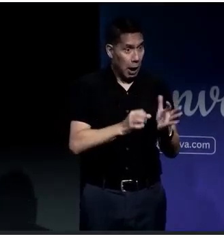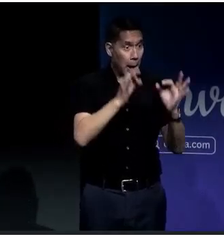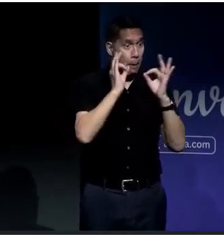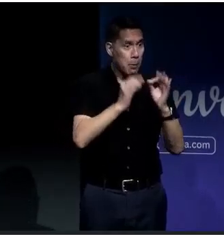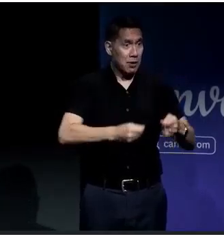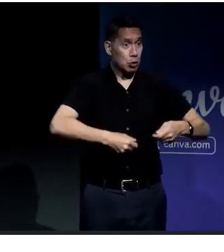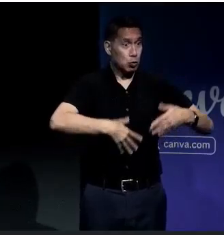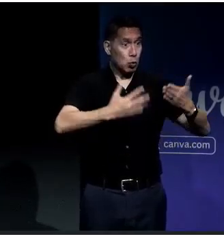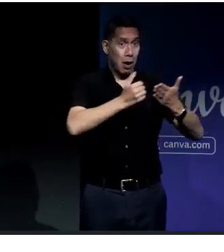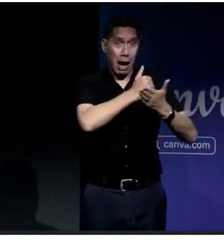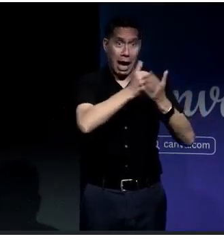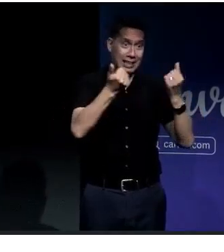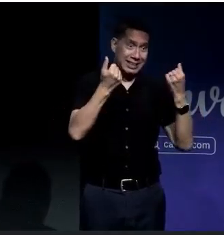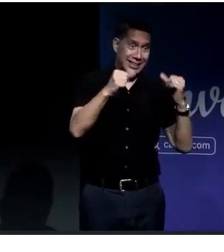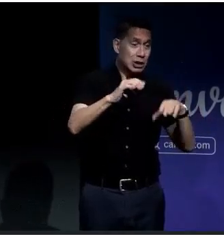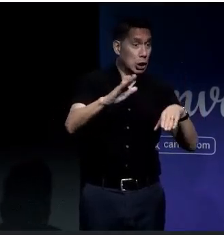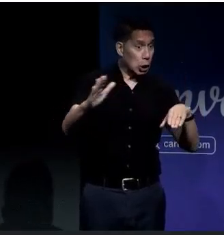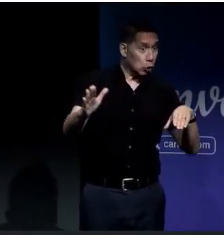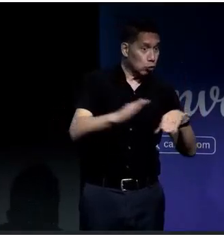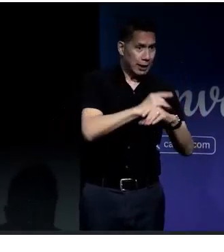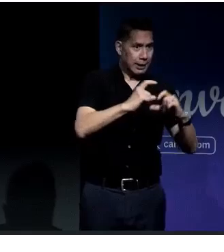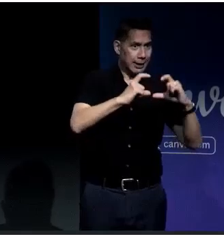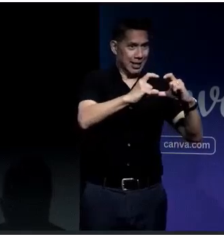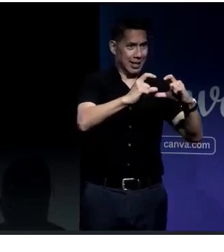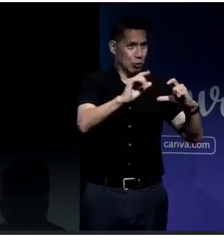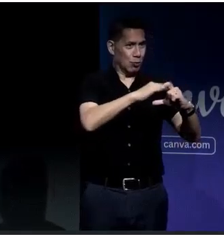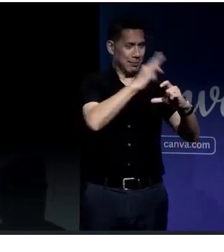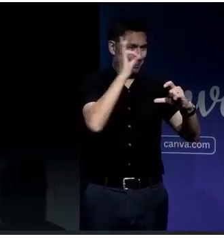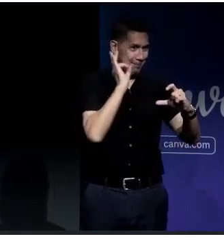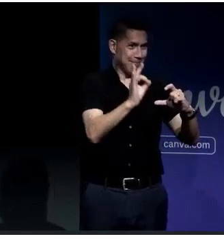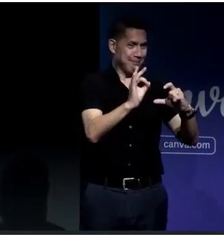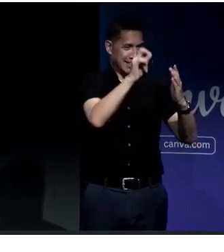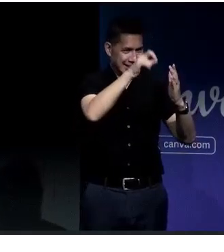you get success green on your score, even if you fix every issue that an automated